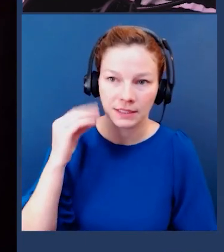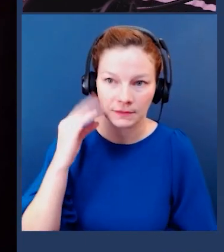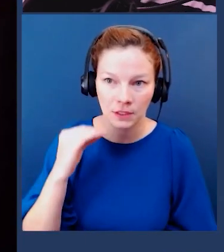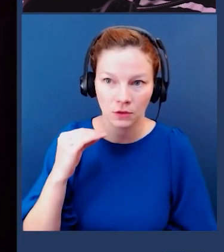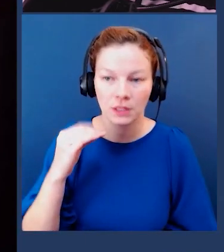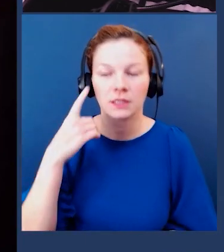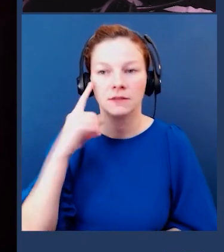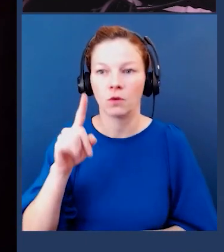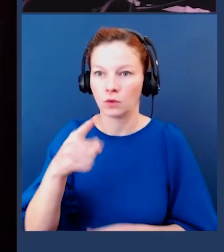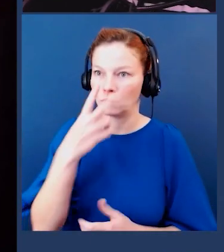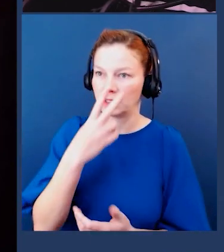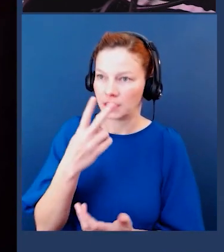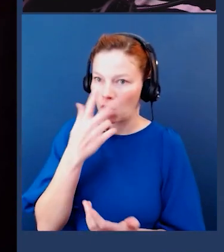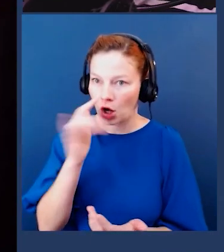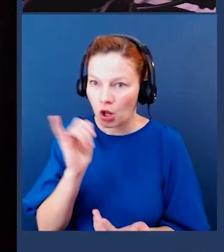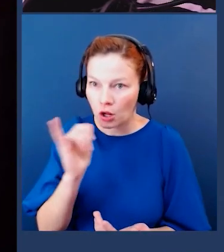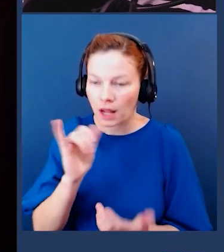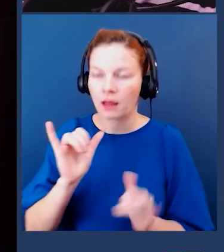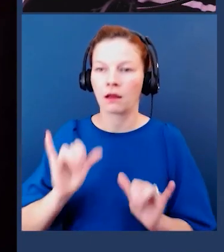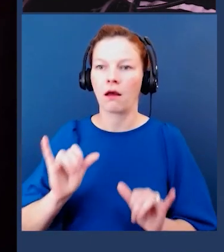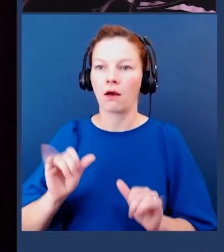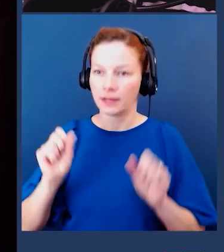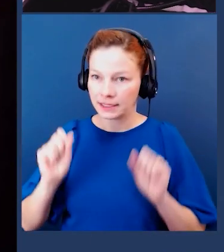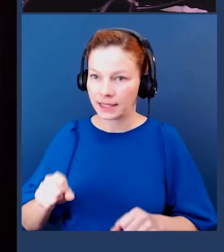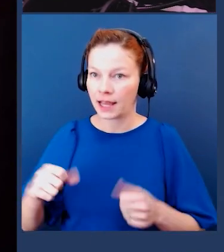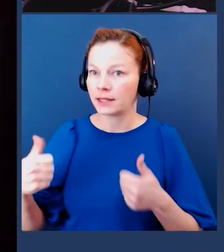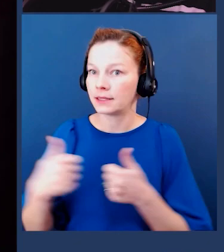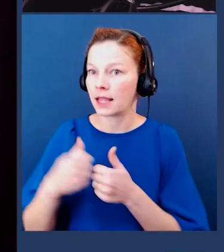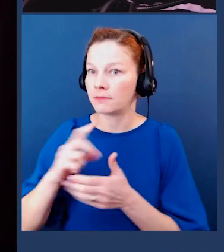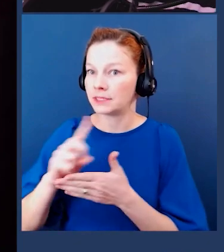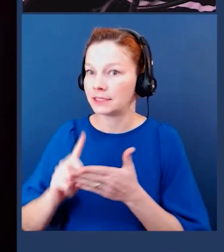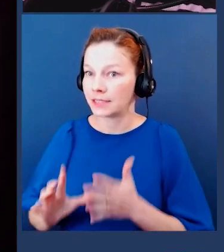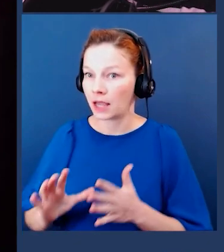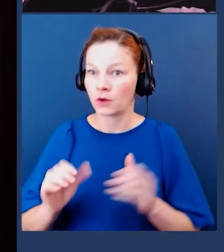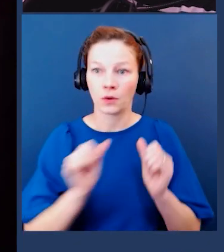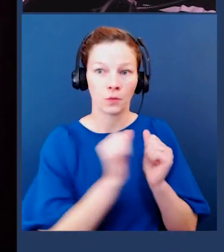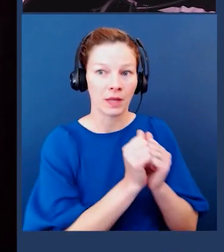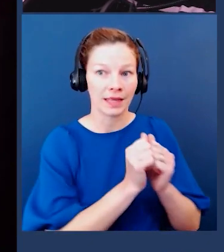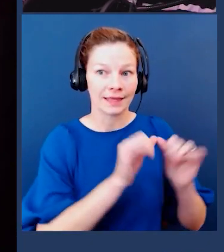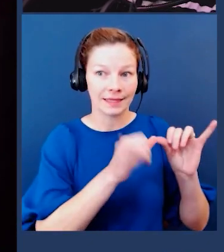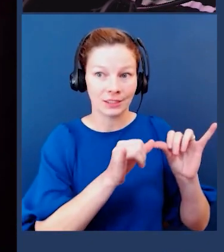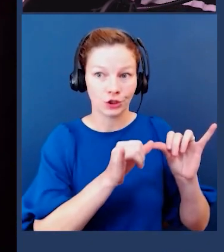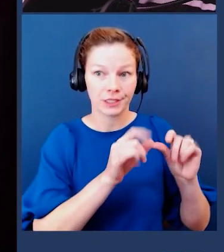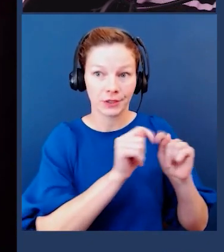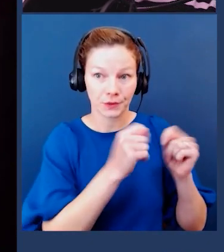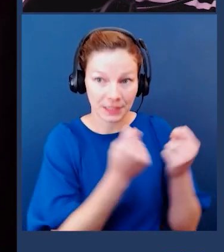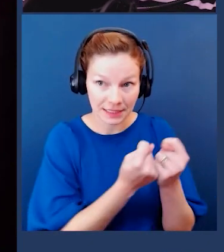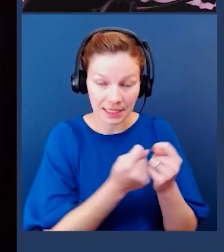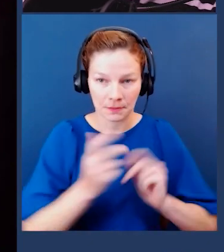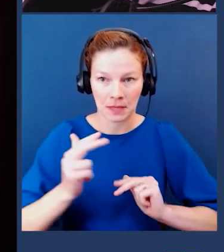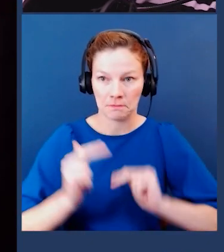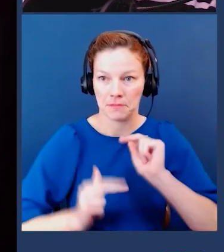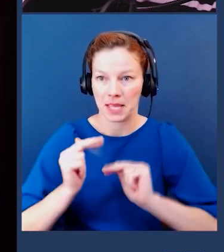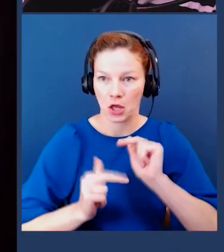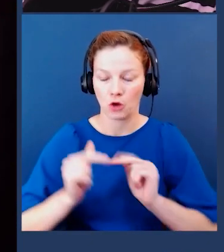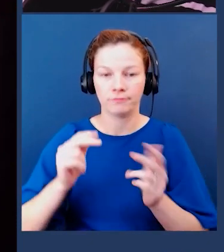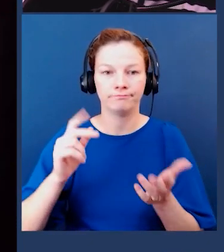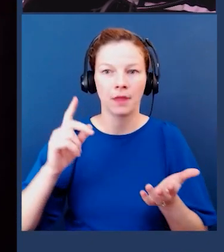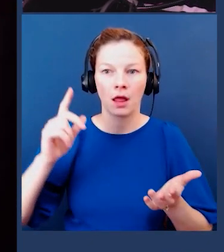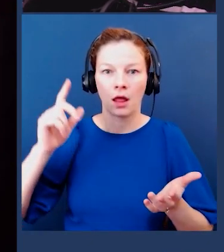for the game designer to work with the engineering team and kind of build up the game logic and rules and progression